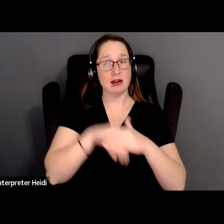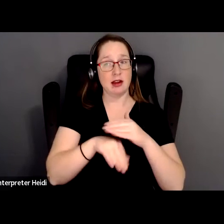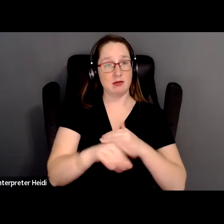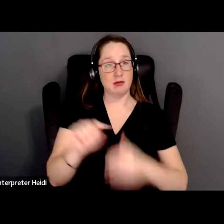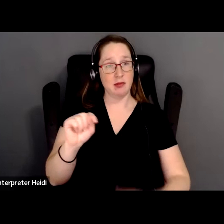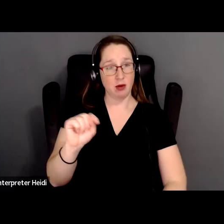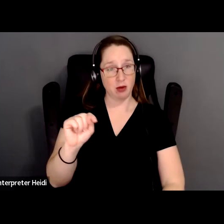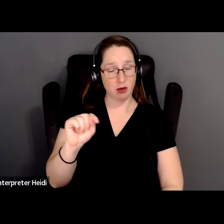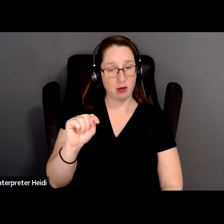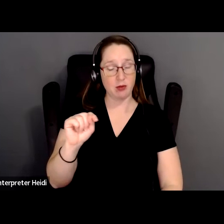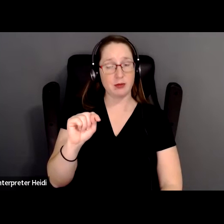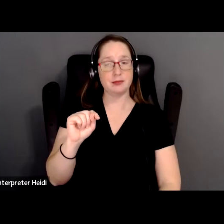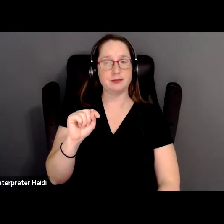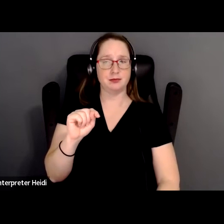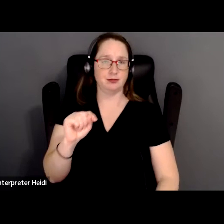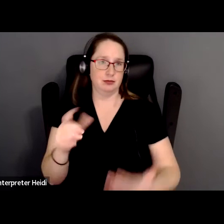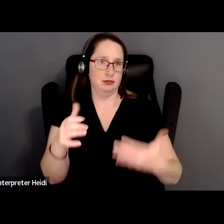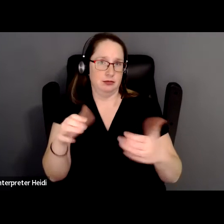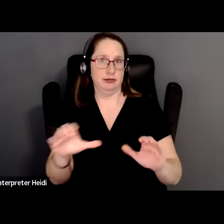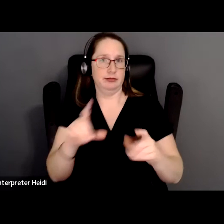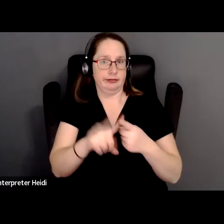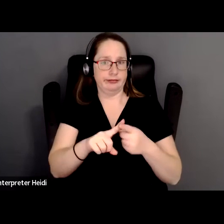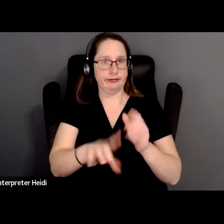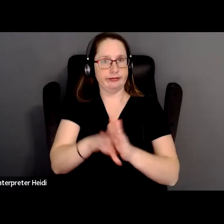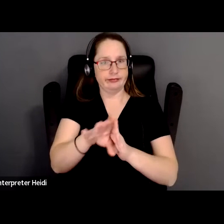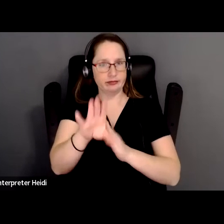a chance to develop it and use it.